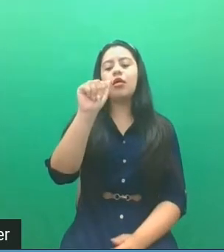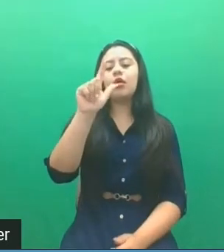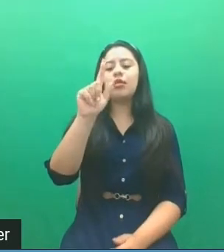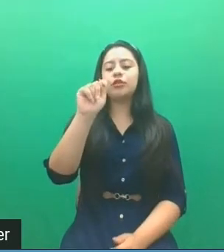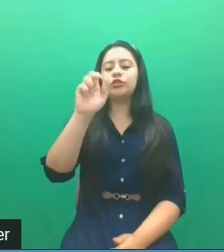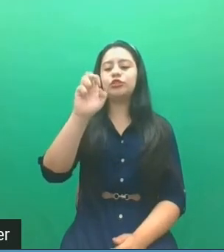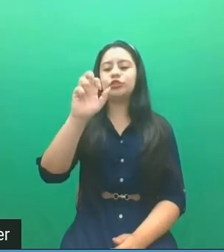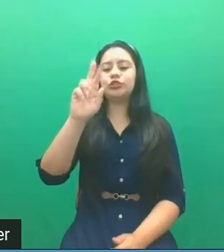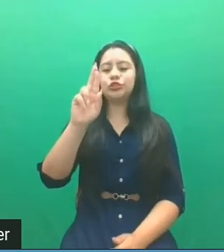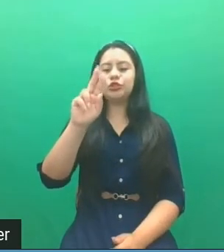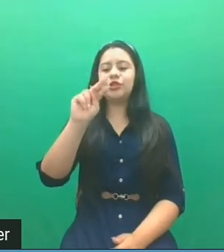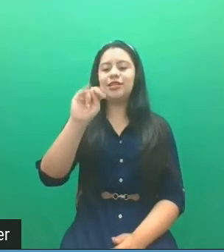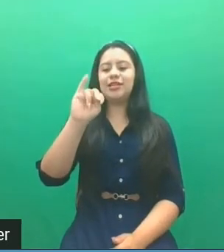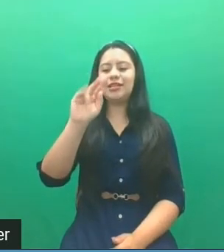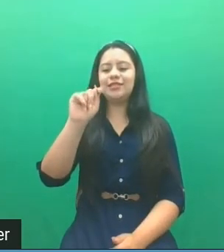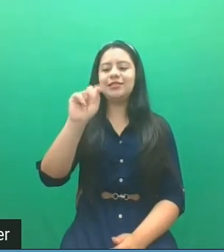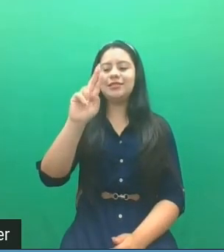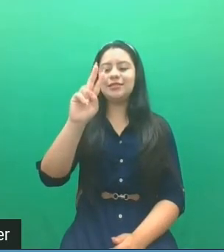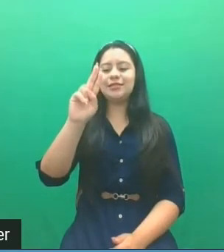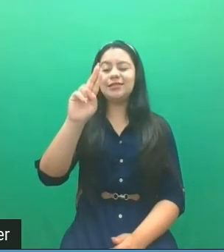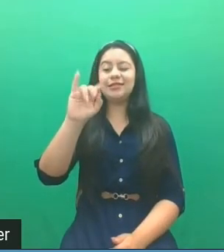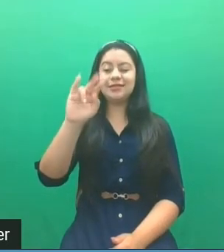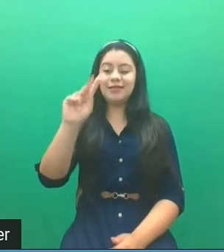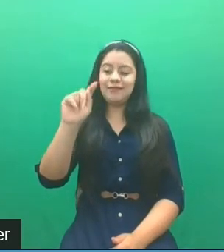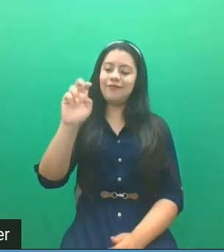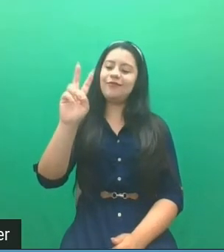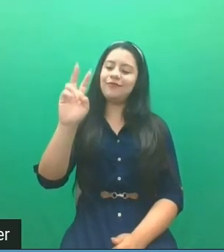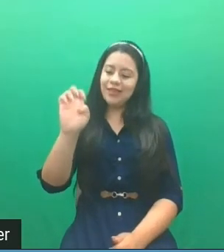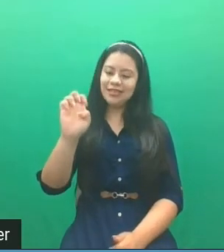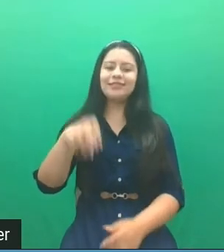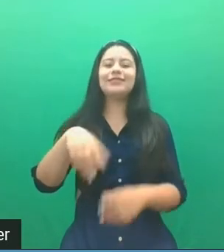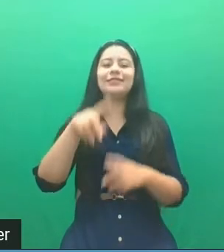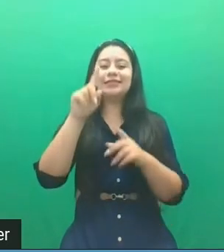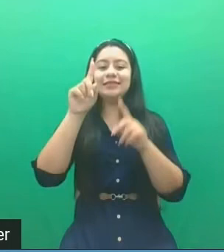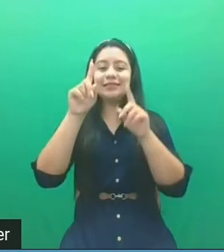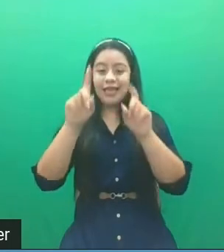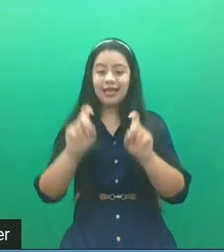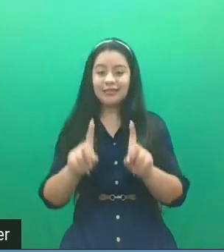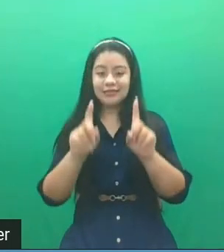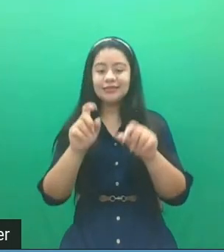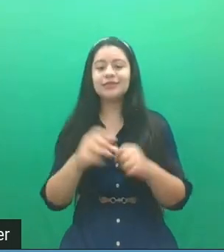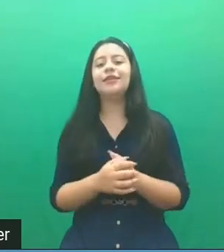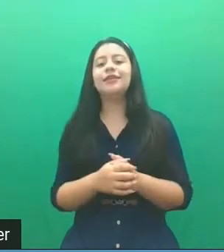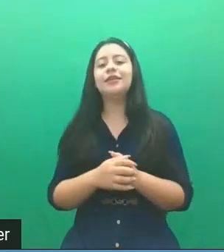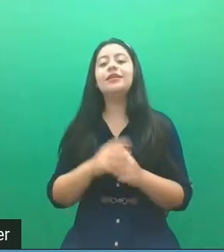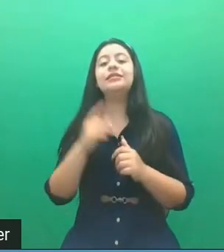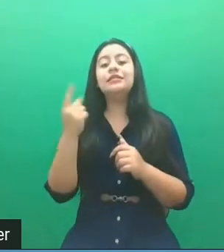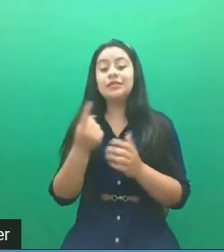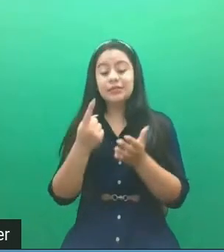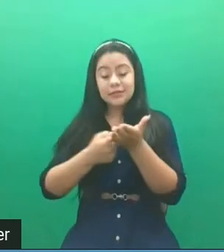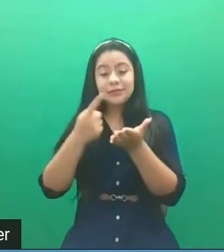of different purposes on websites and mobile apps, so sometimes when it's a picture of a menu,